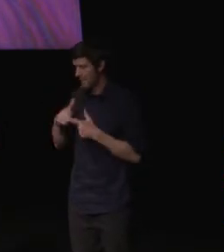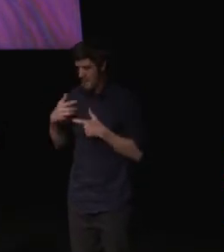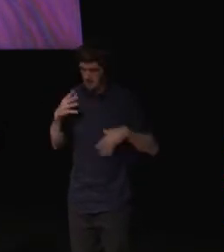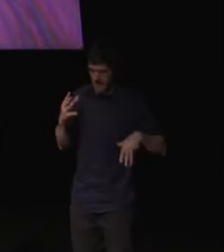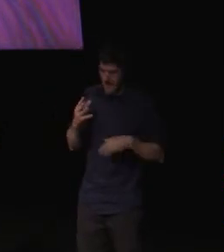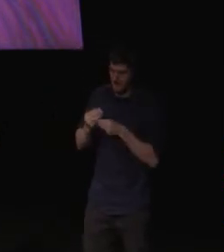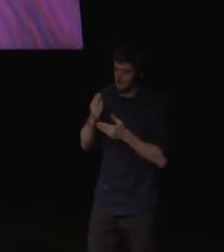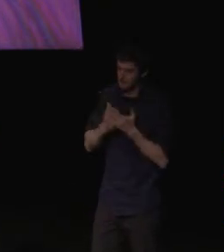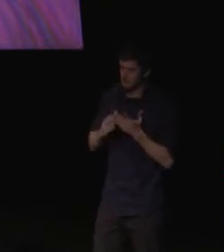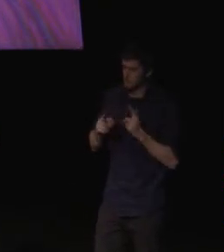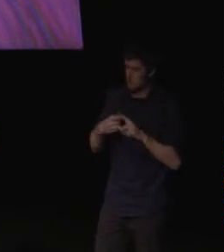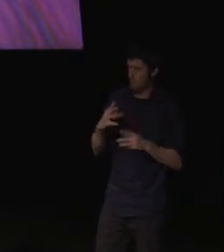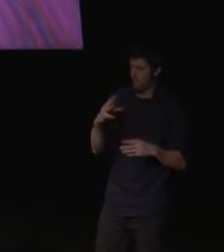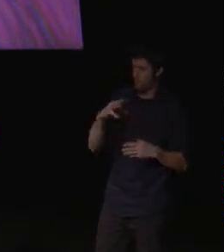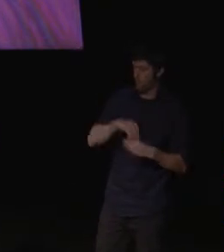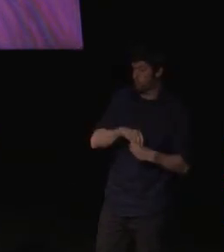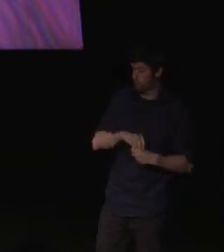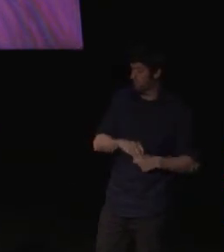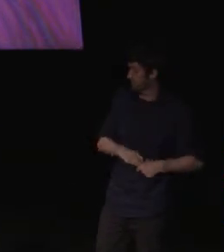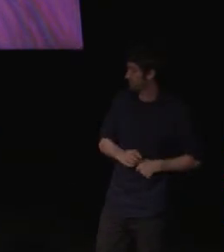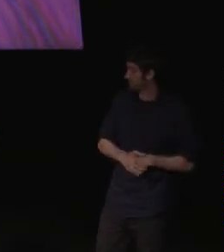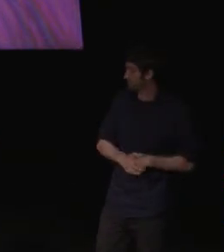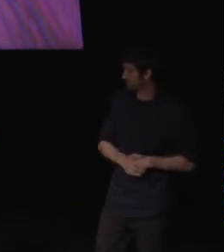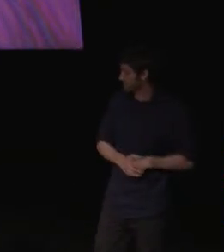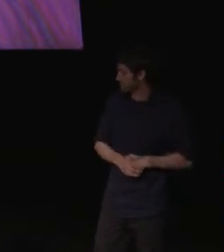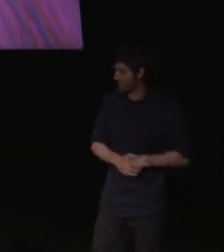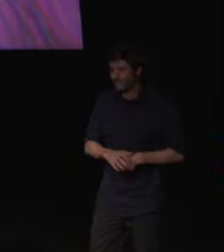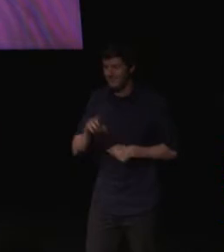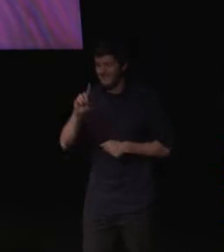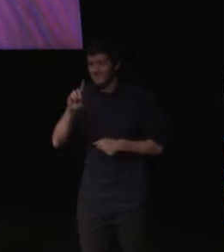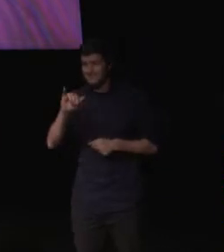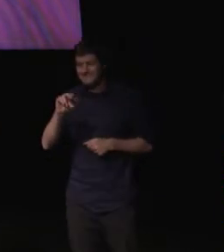So... What is a dynamic multiplayer experience?